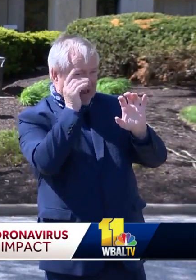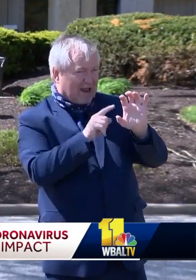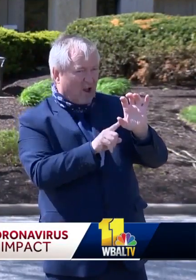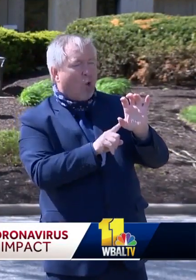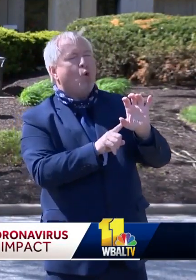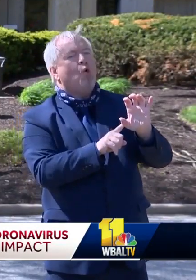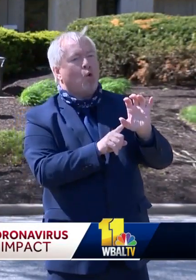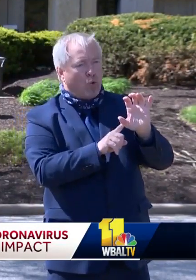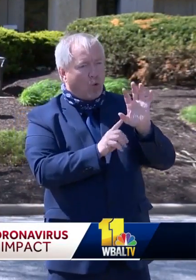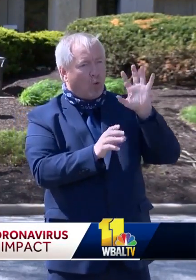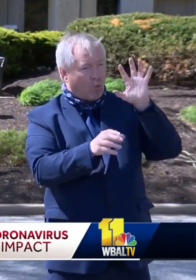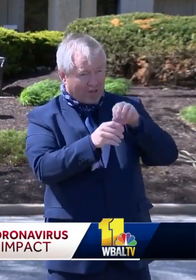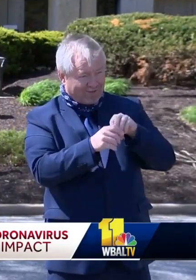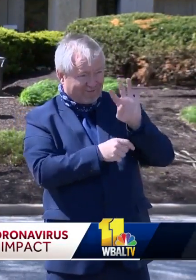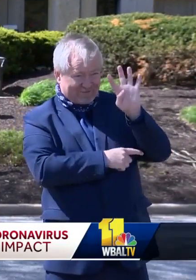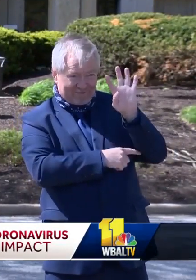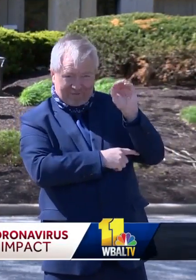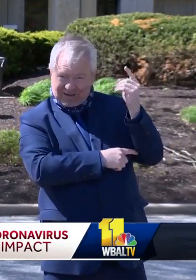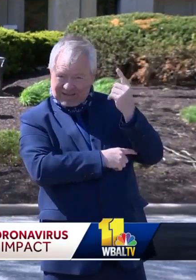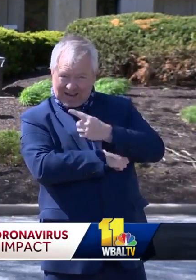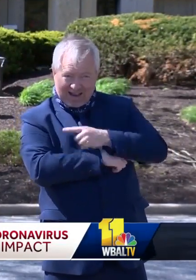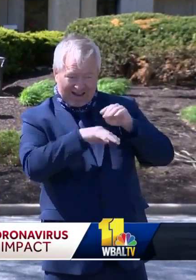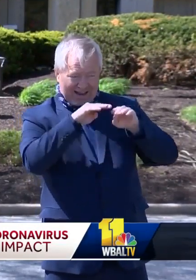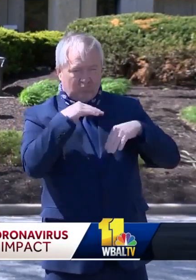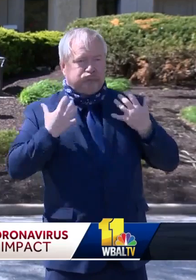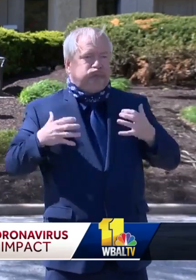THIS IS PART OF THE GOVERNOR’S HOSPITAL SURGE PLAN.